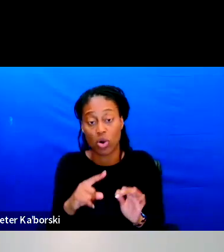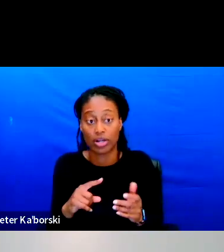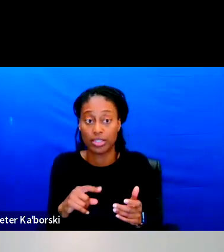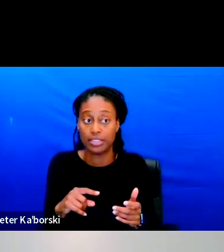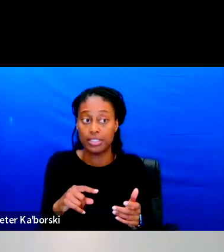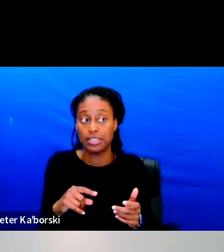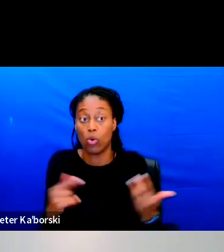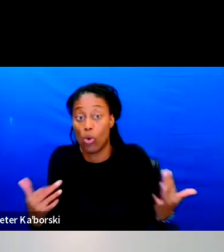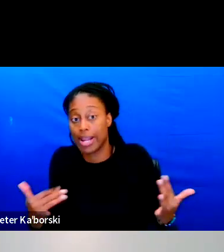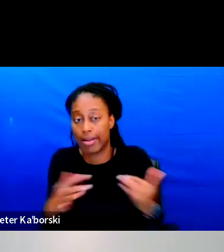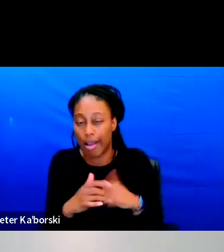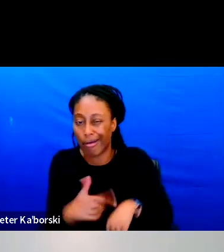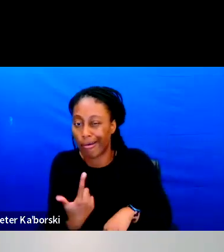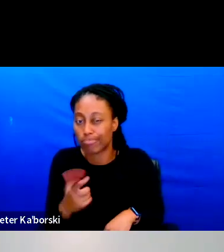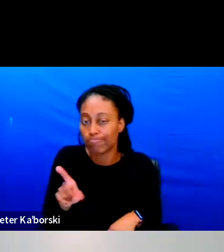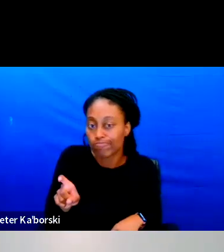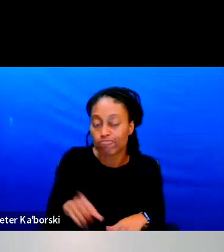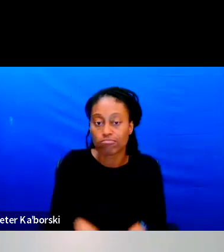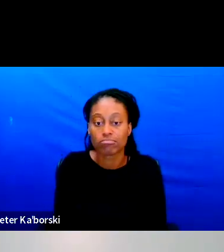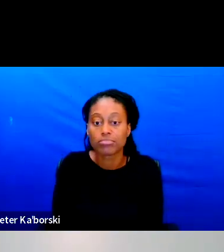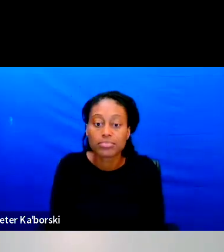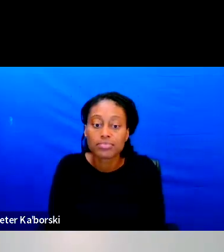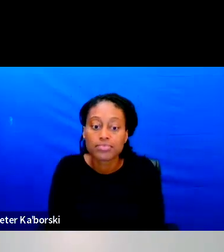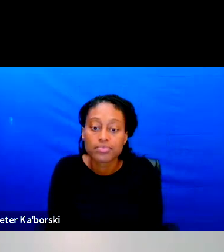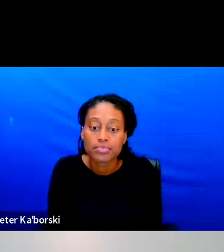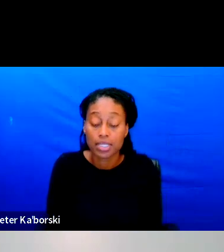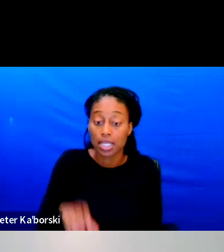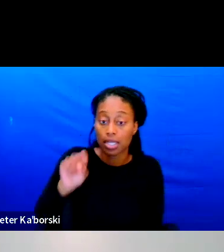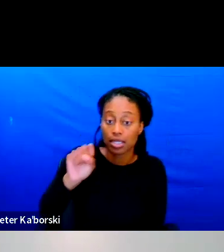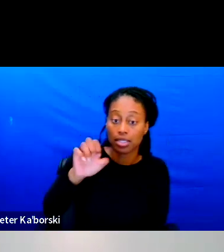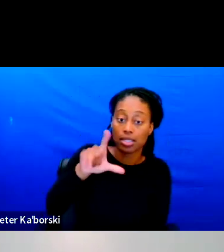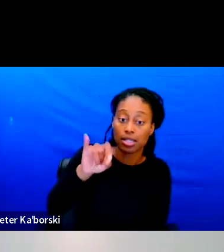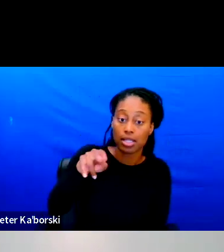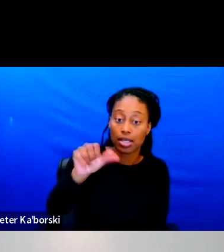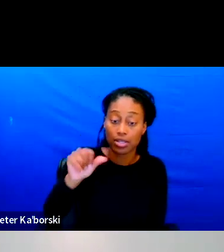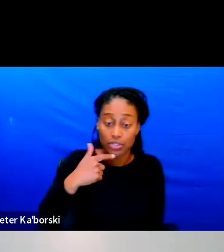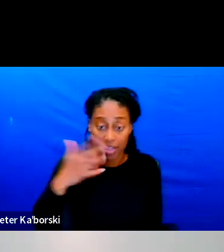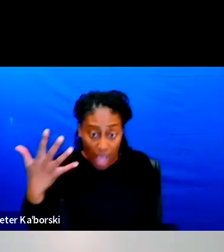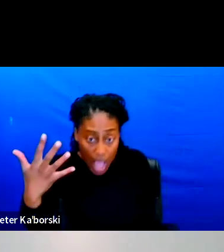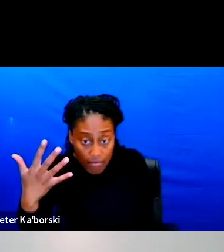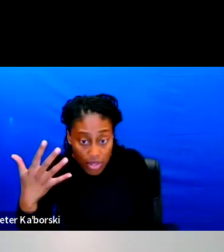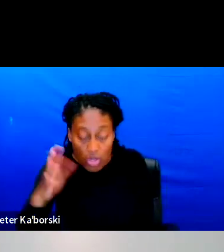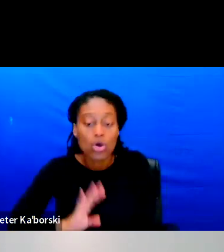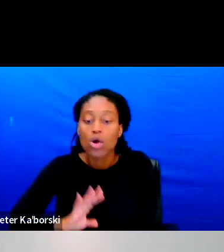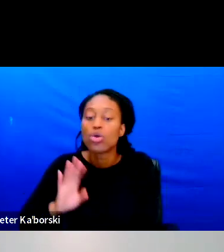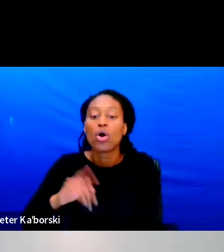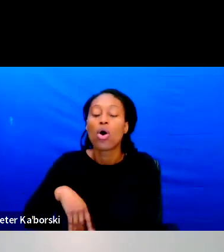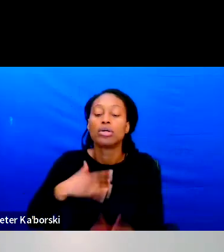Adam Ayers w/ APRIL: do? You generally wait for that. Adam Ayers w/ APRIL: Selena, you got a hand up 5 days. Selina Butcher: No, I usually wait.